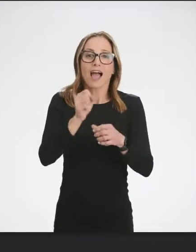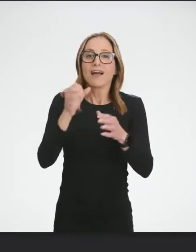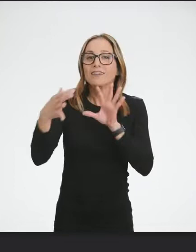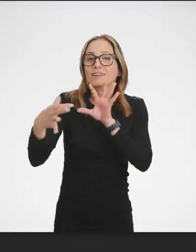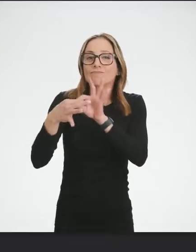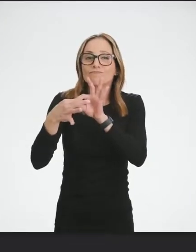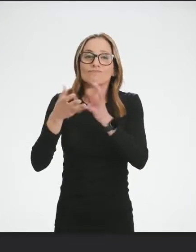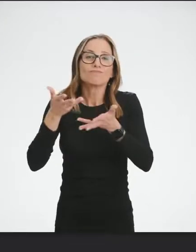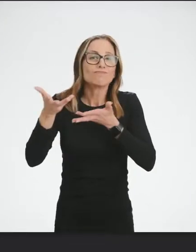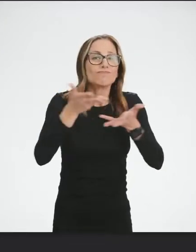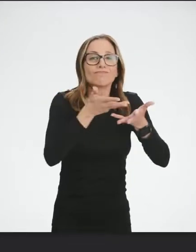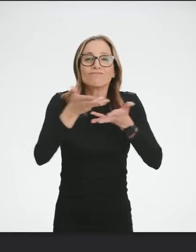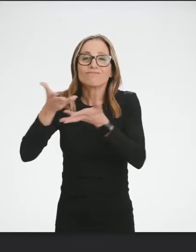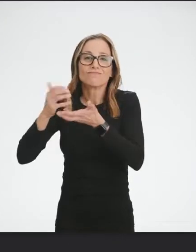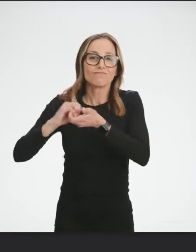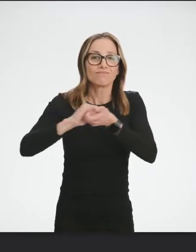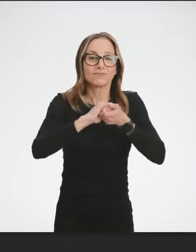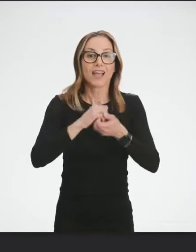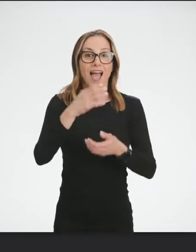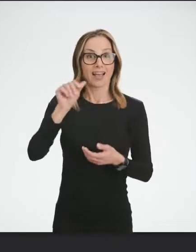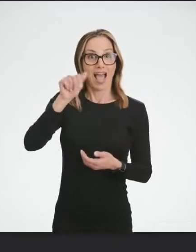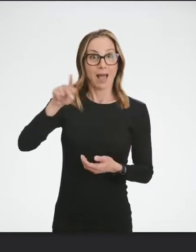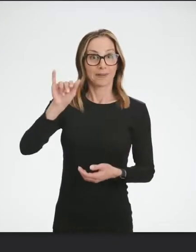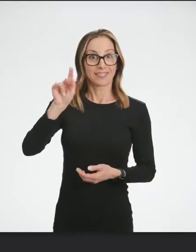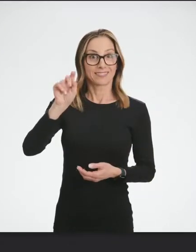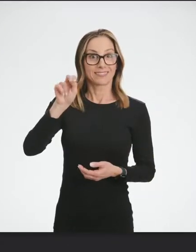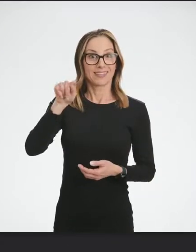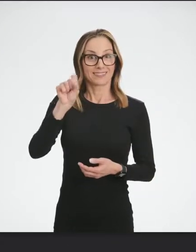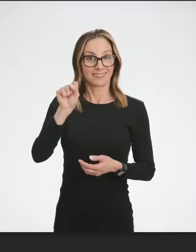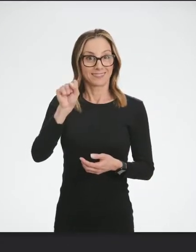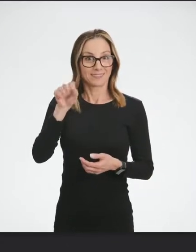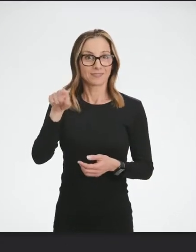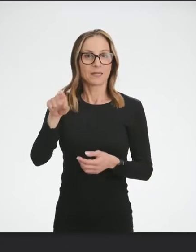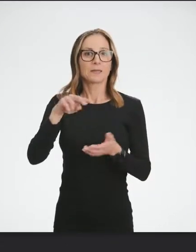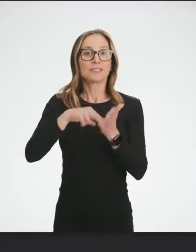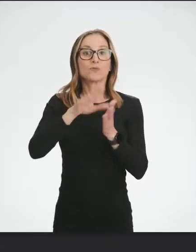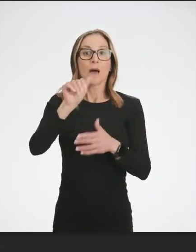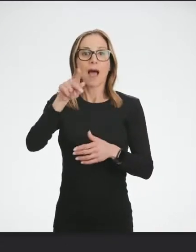And App Intents help integrate your app with Siri.